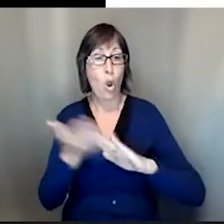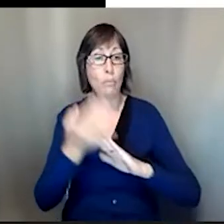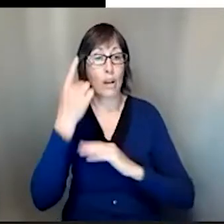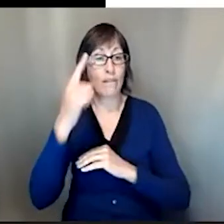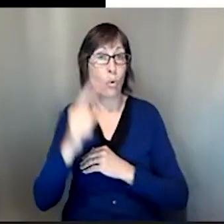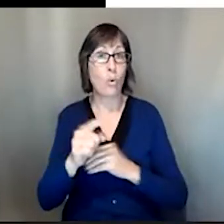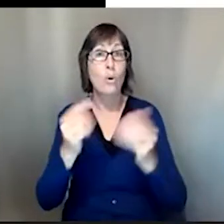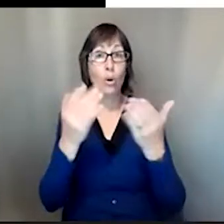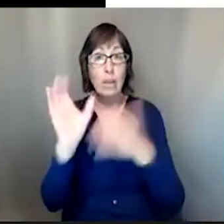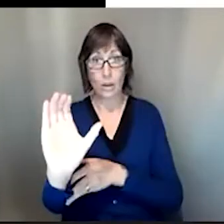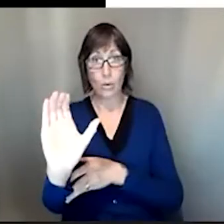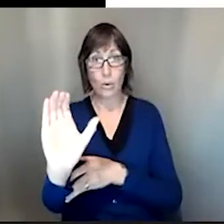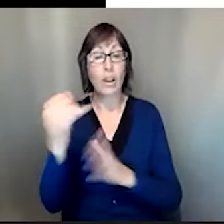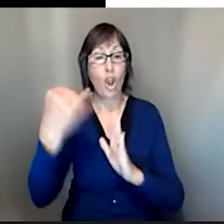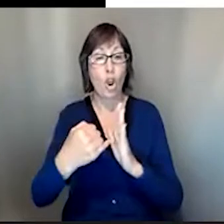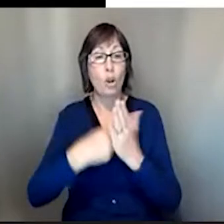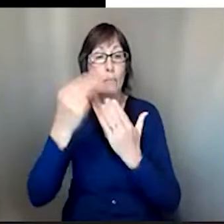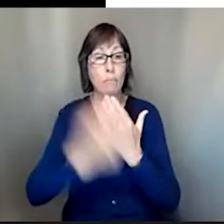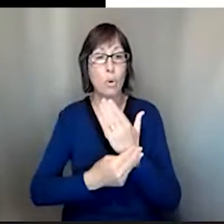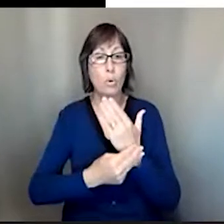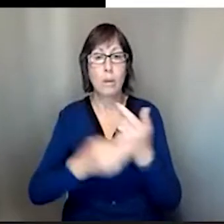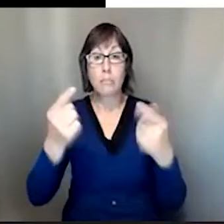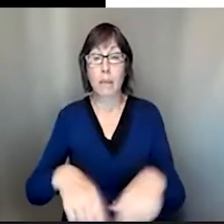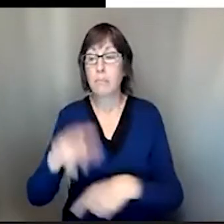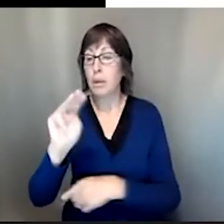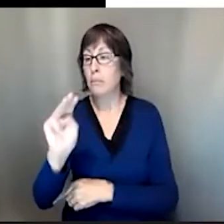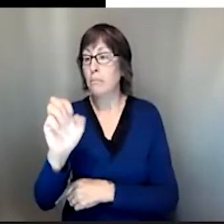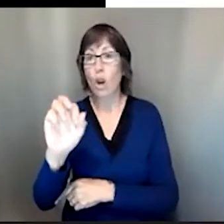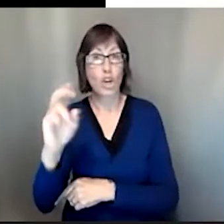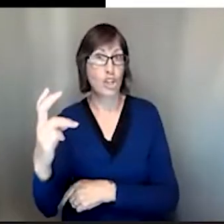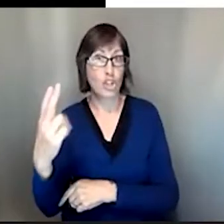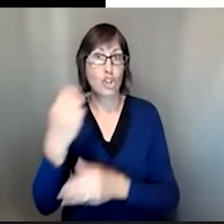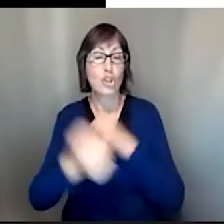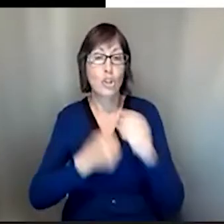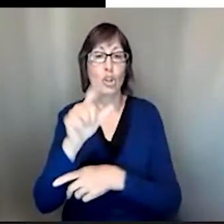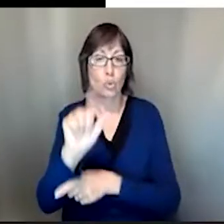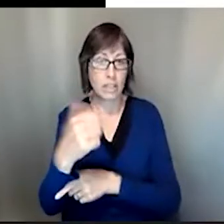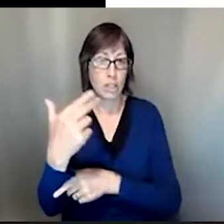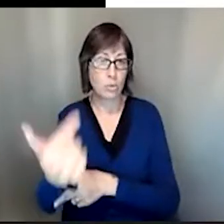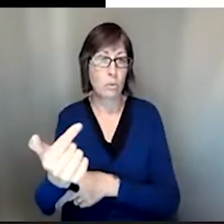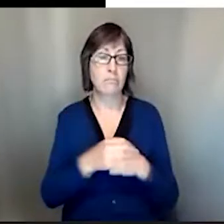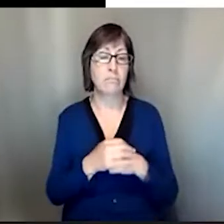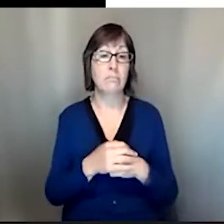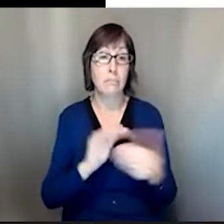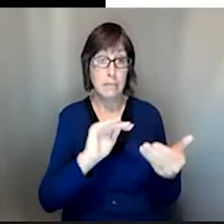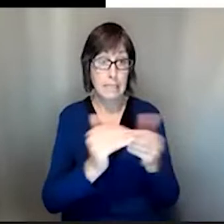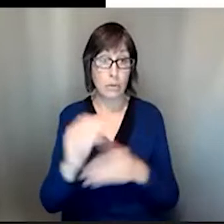public art program in March of 2021. The City of Calgary and CADA are working together to